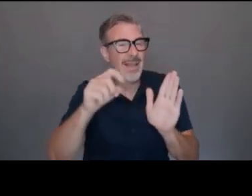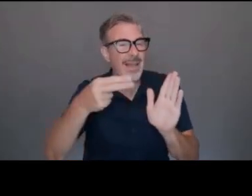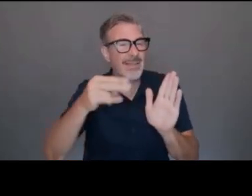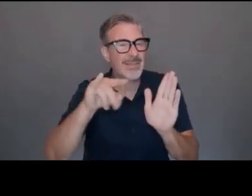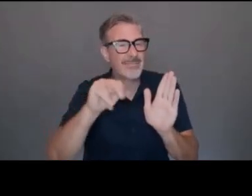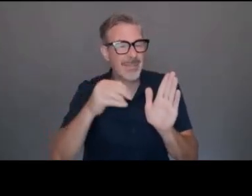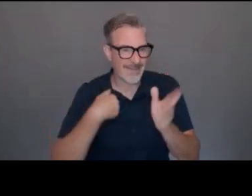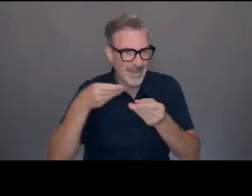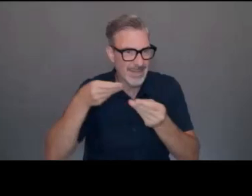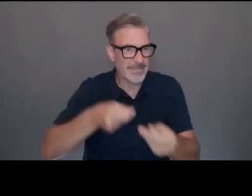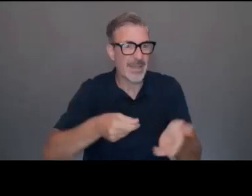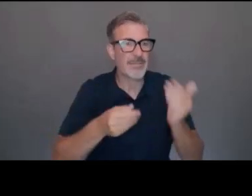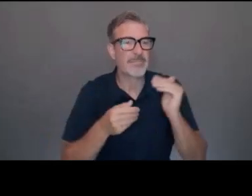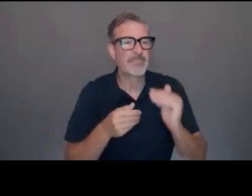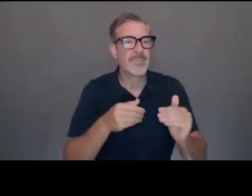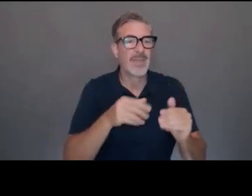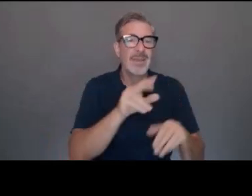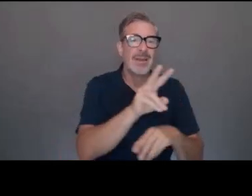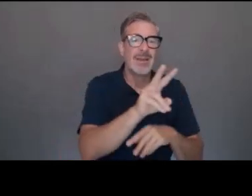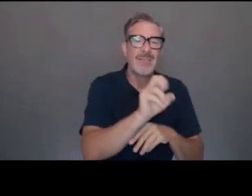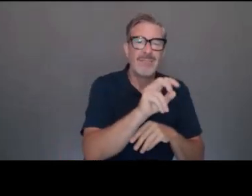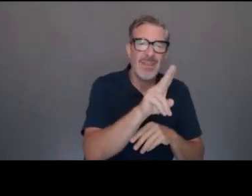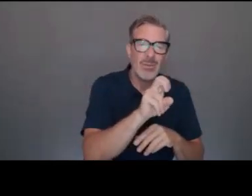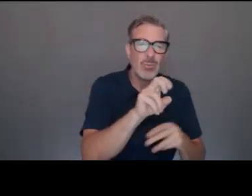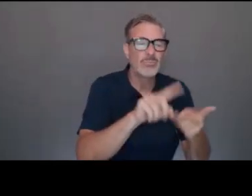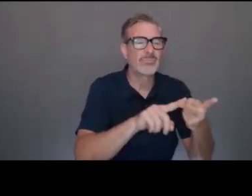self-presentation destinations within Canada.